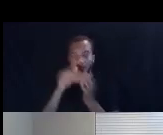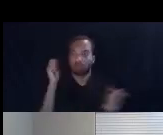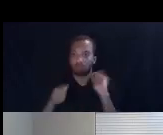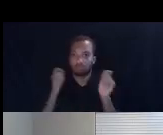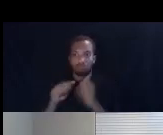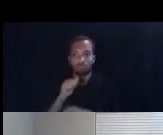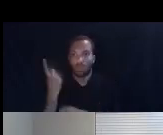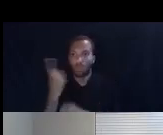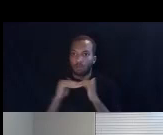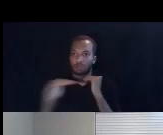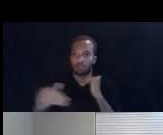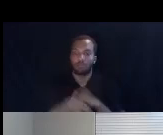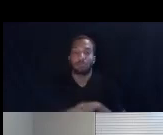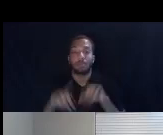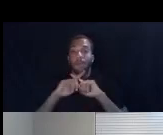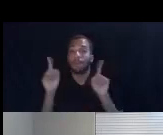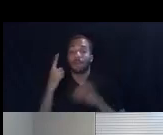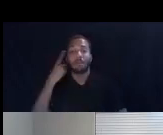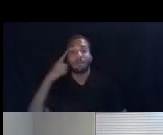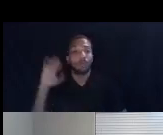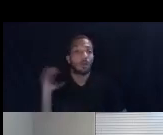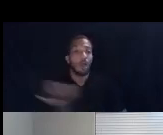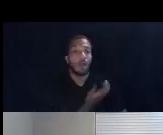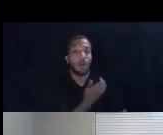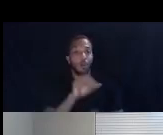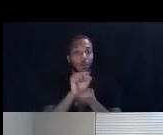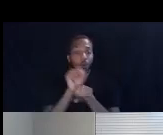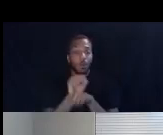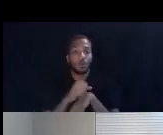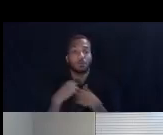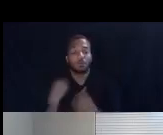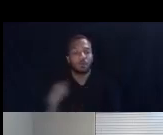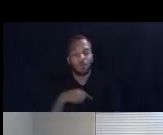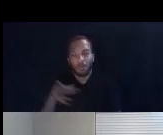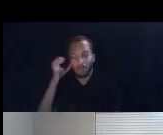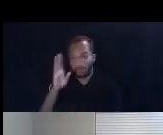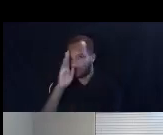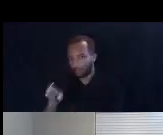But for our work, we are listening directly to our community partners.